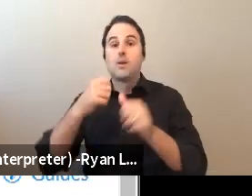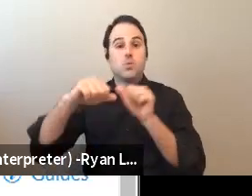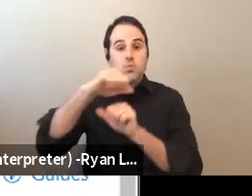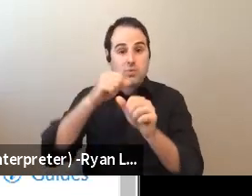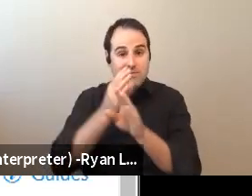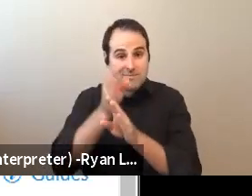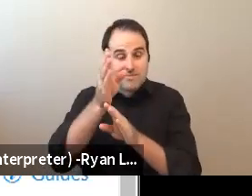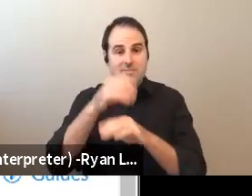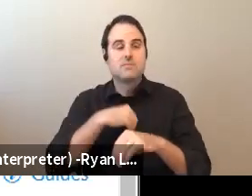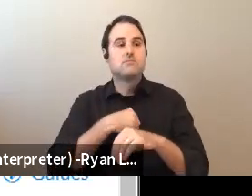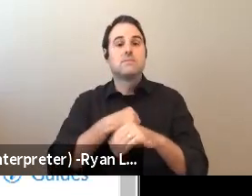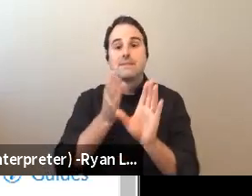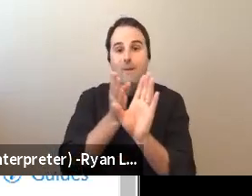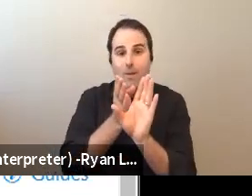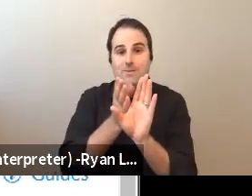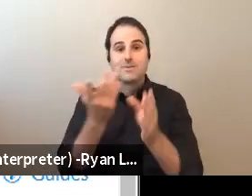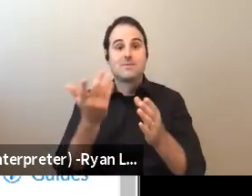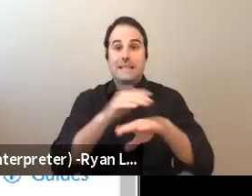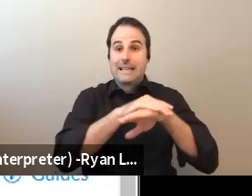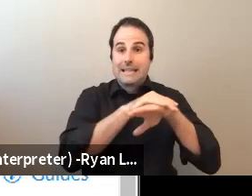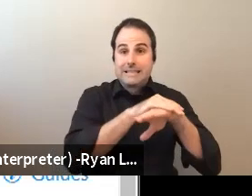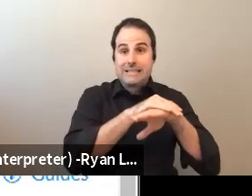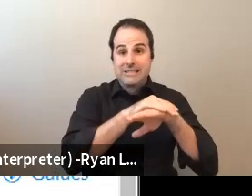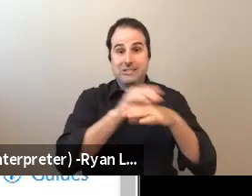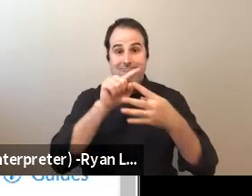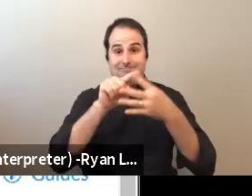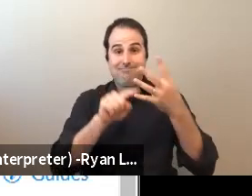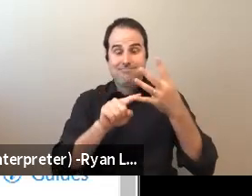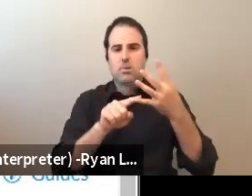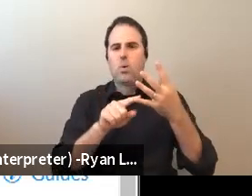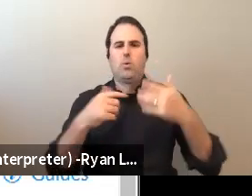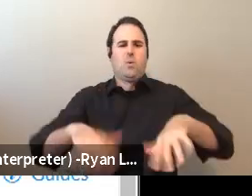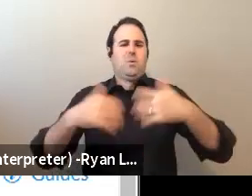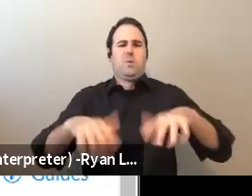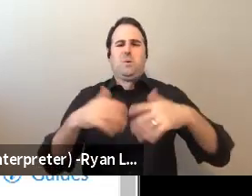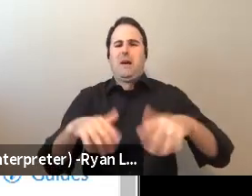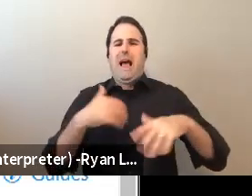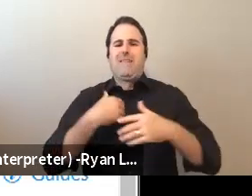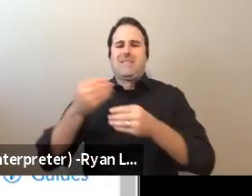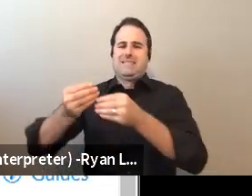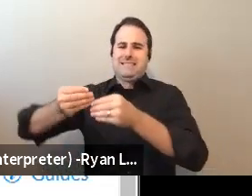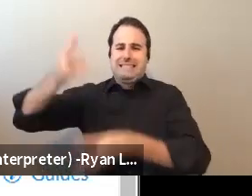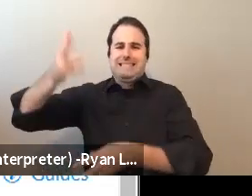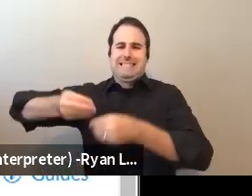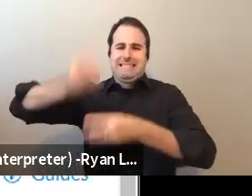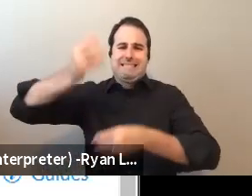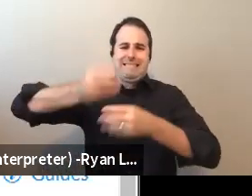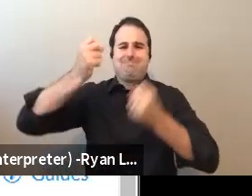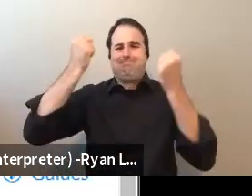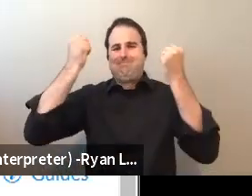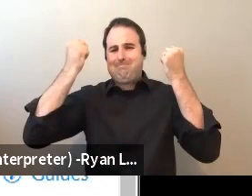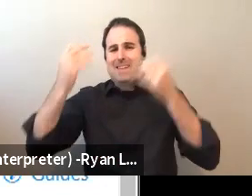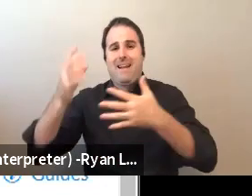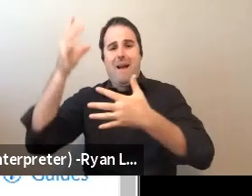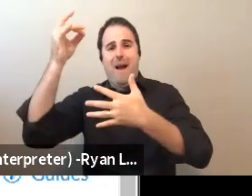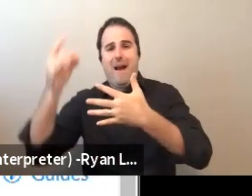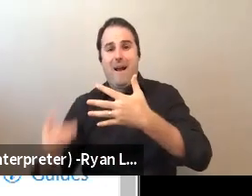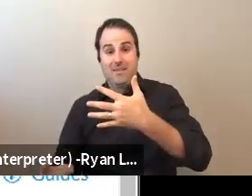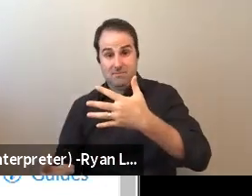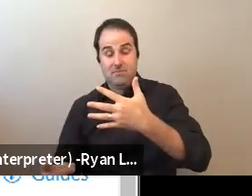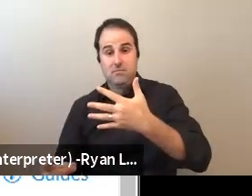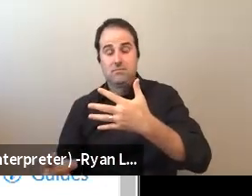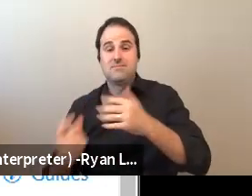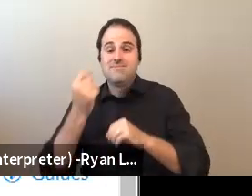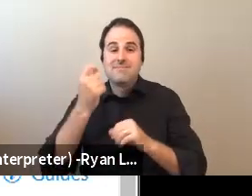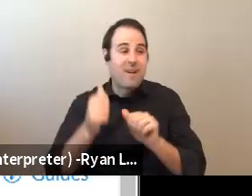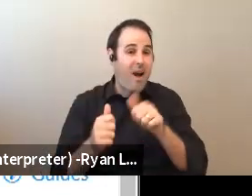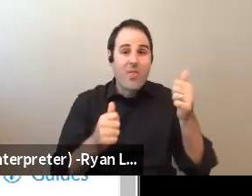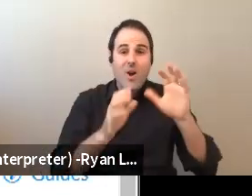Sally Potter: Or English. There are just more more than you can even deal with. There are so many, so many options, but some some courses are are more difficult to find sources.